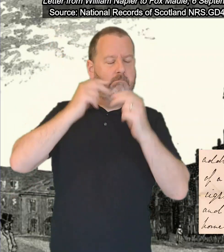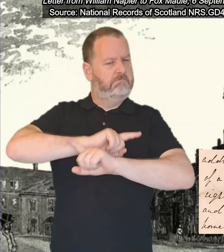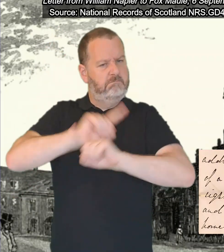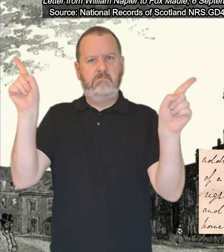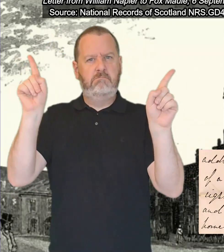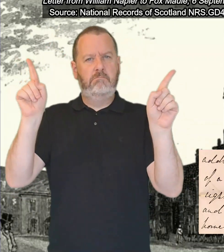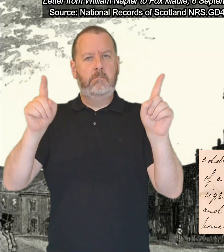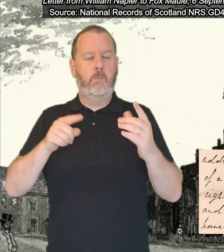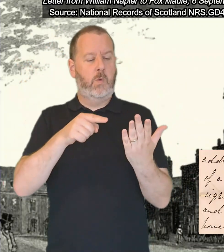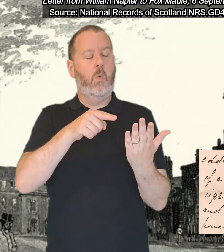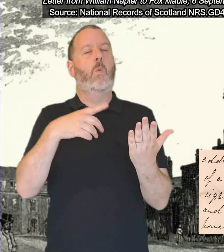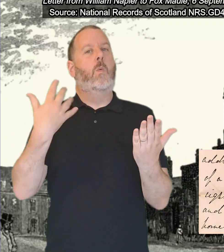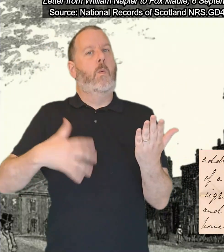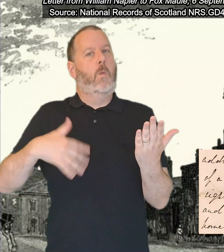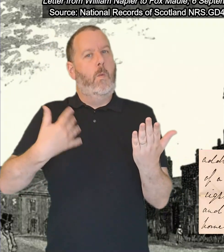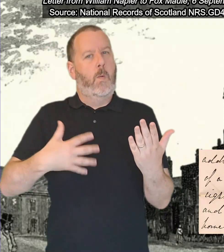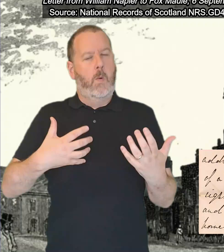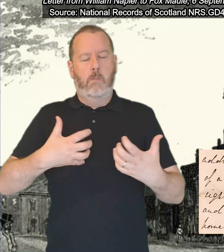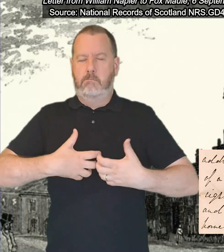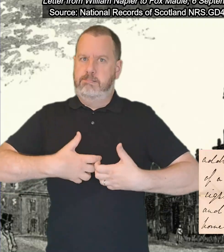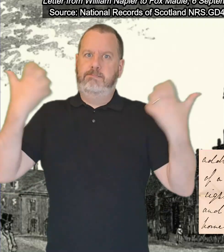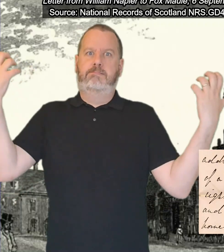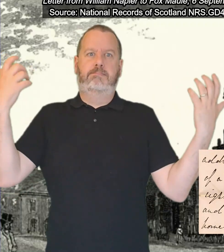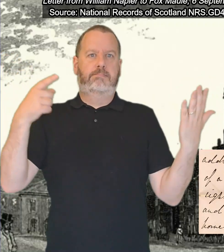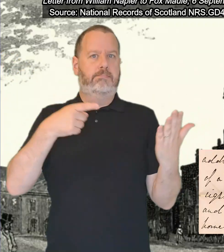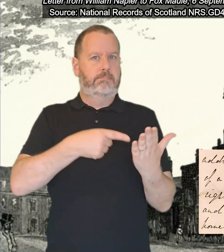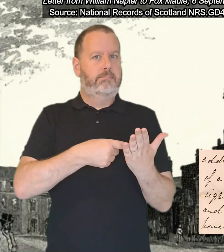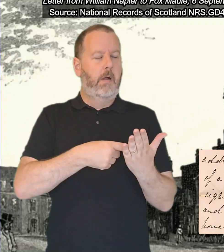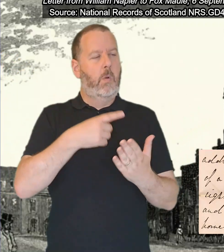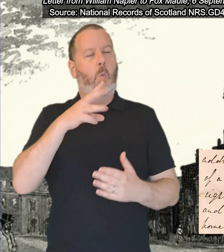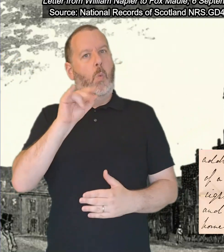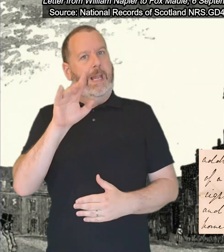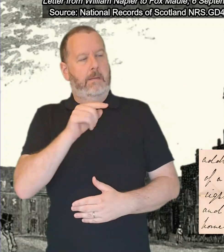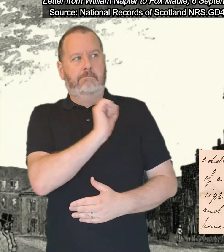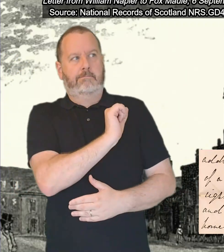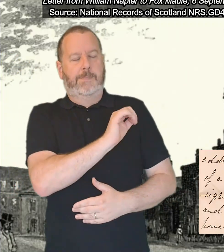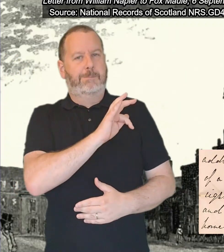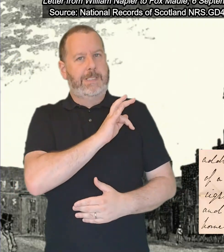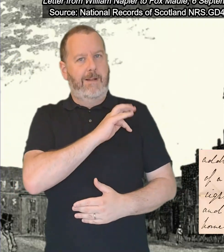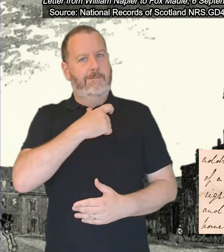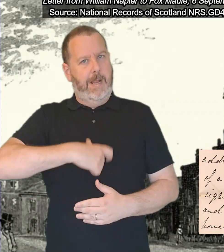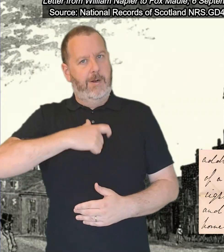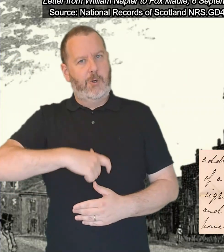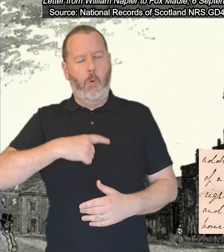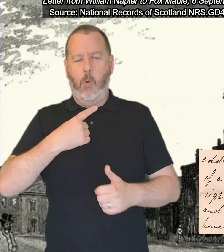These sentiments at the treatment of his only son were very much in the character of William,